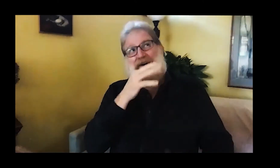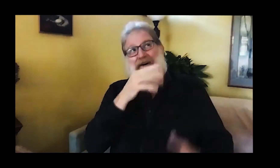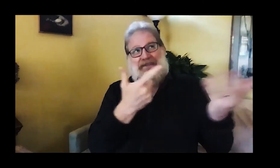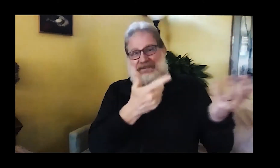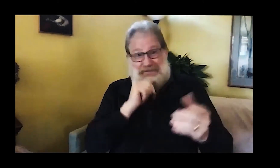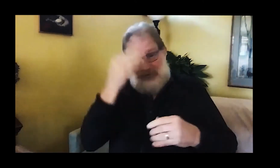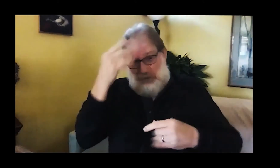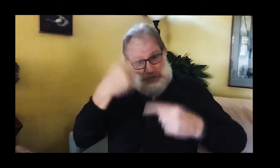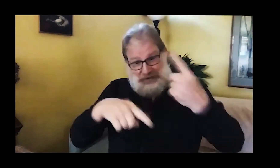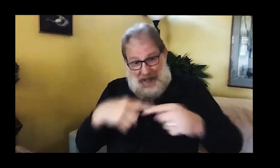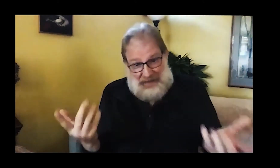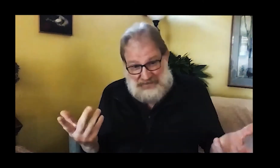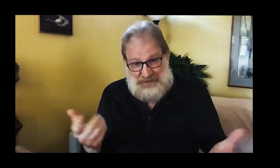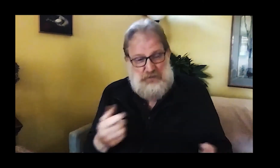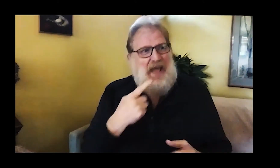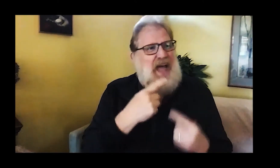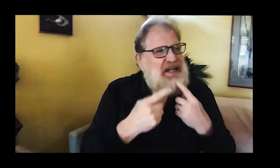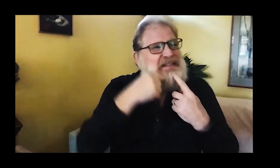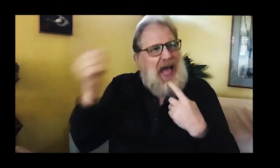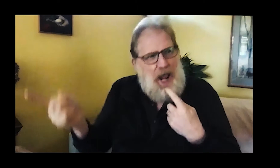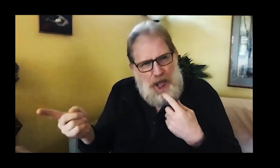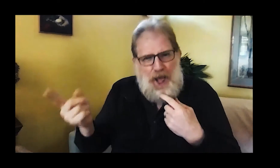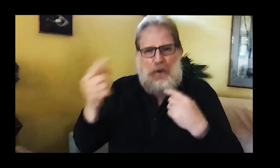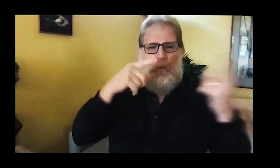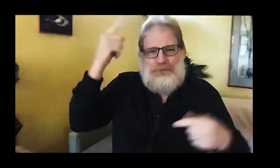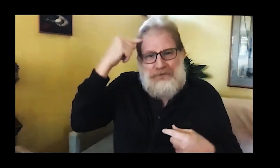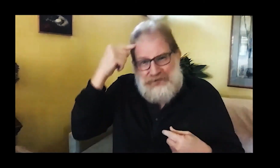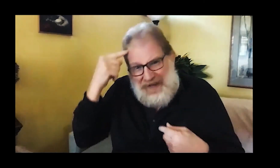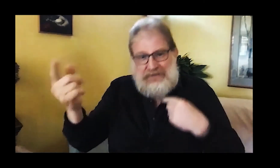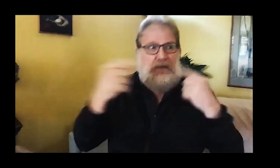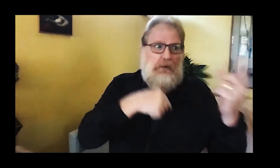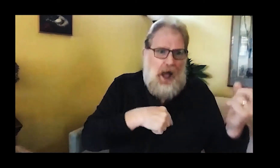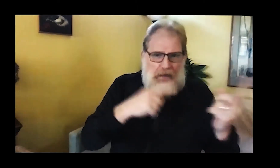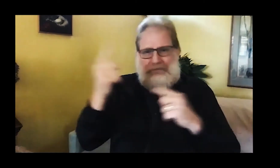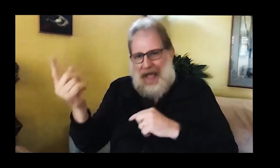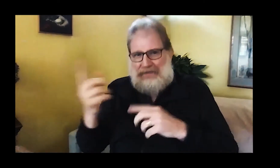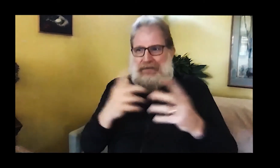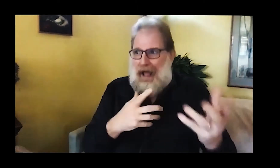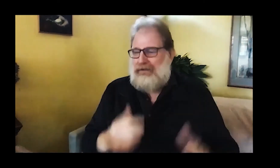she didn't know sign language. She's like how? He wants me to tell you this and that… Oh yeah,